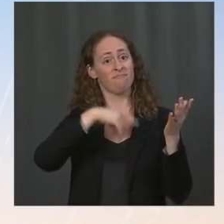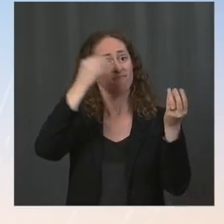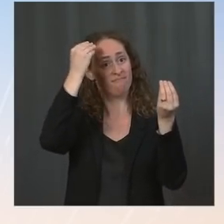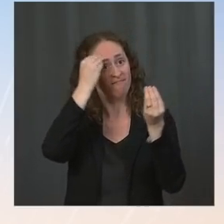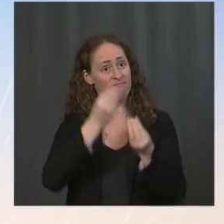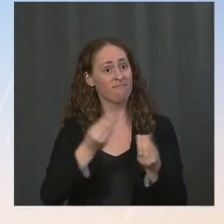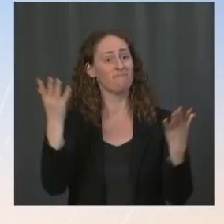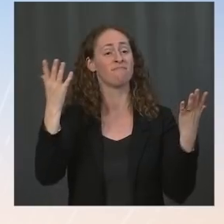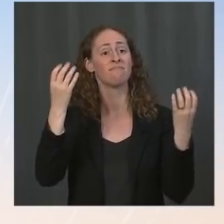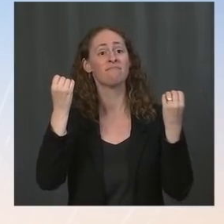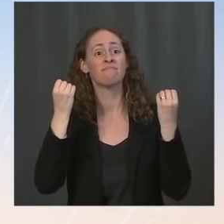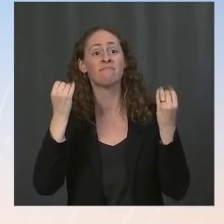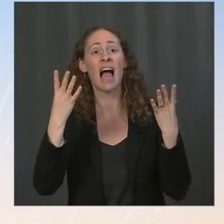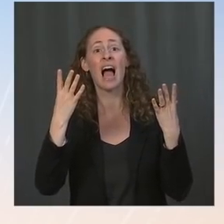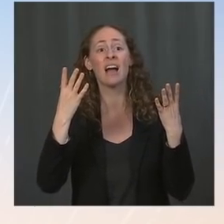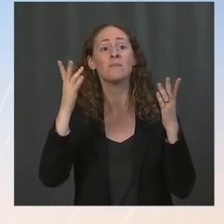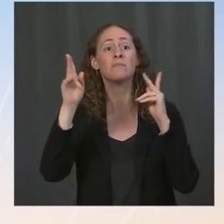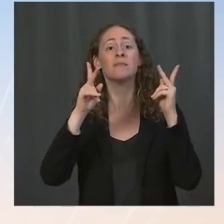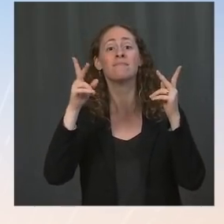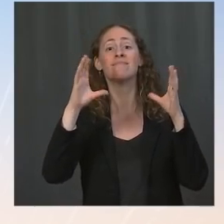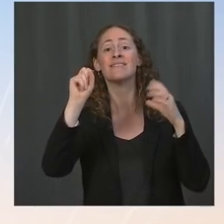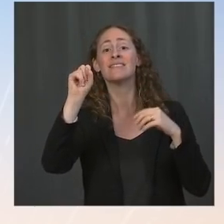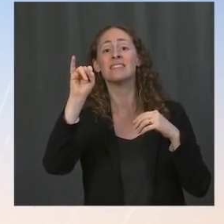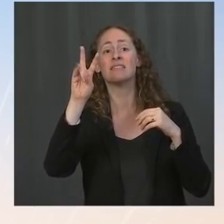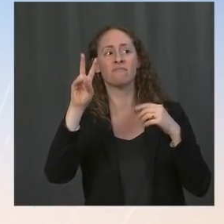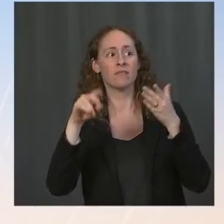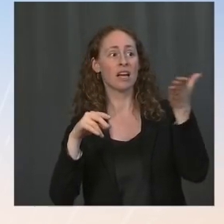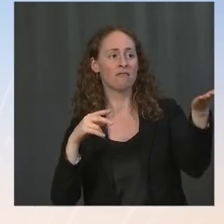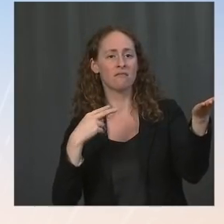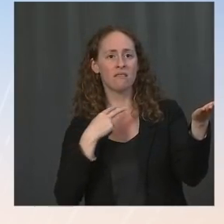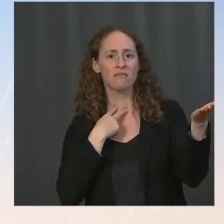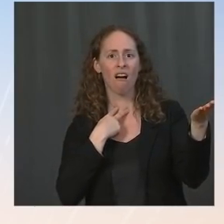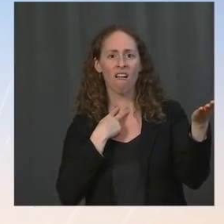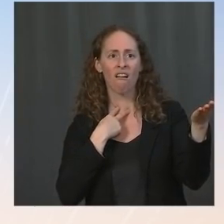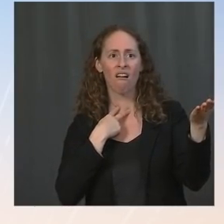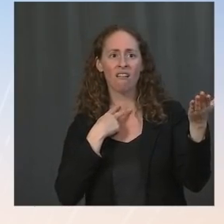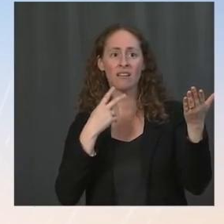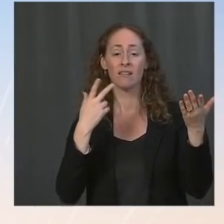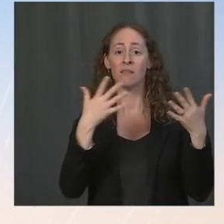and certainly some Americans as well? Did we achieve our objective? Ms. Psaki: I think, first, we have --